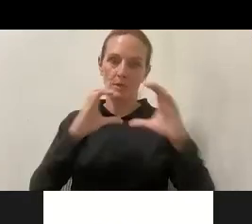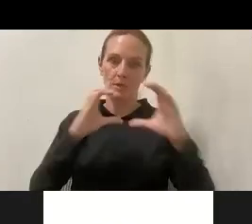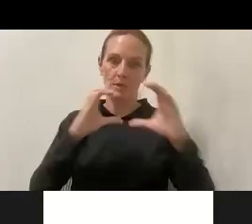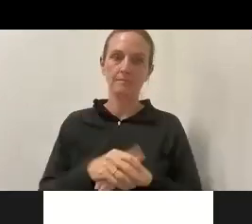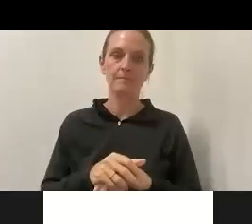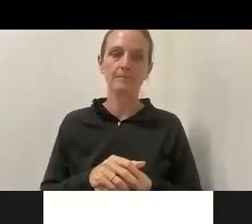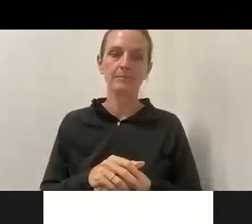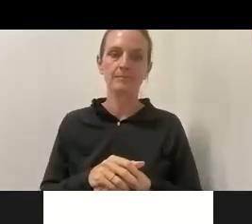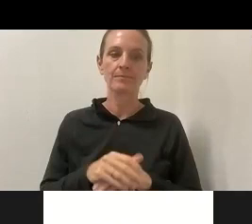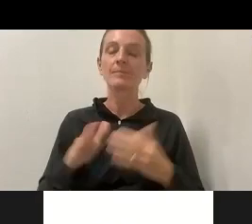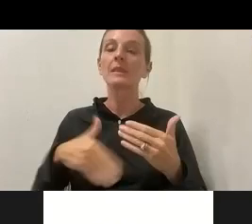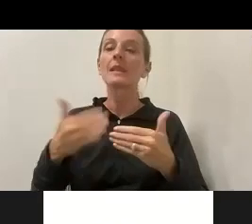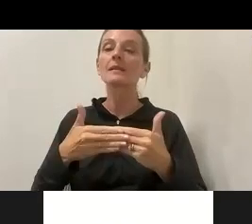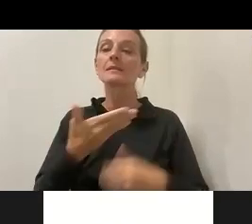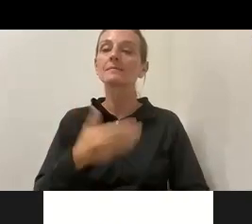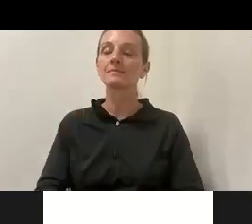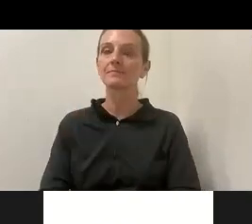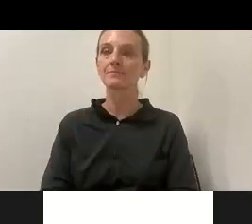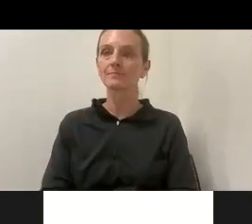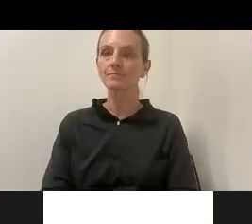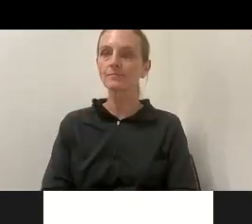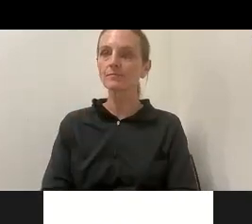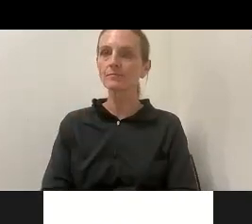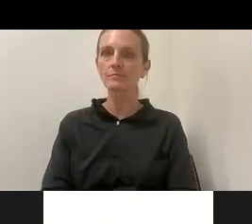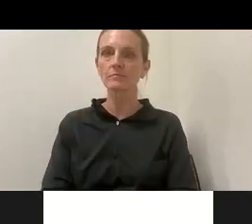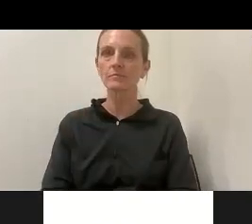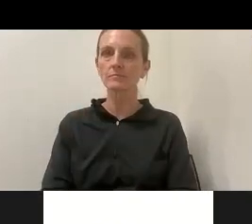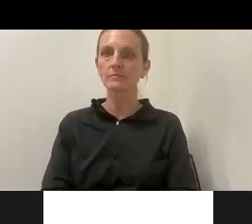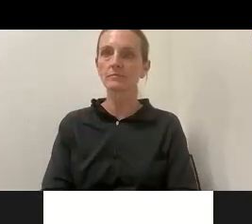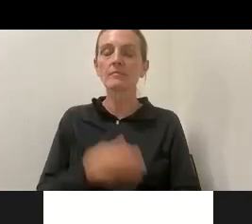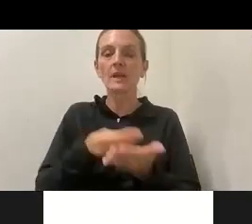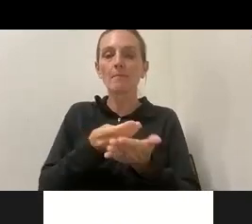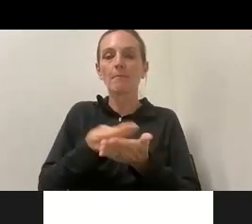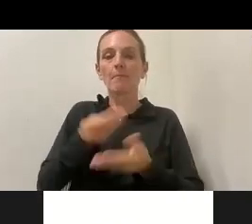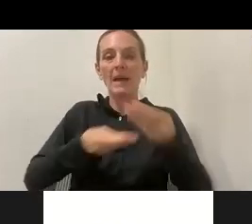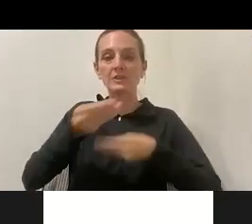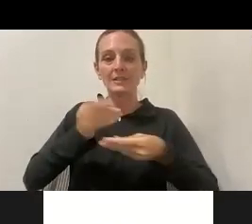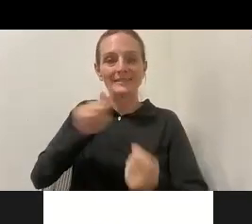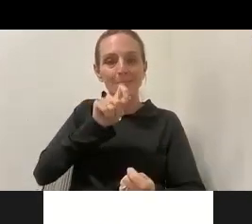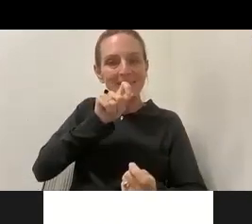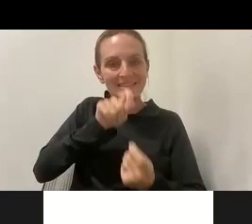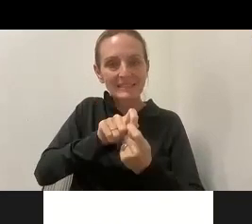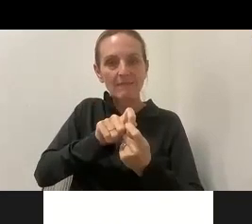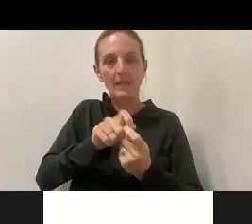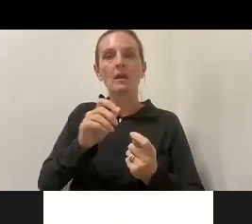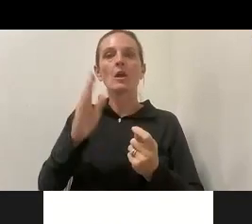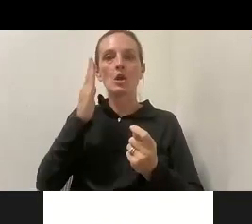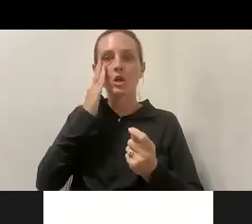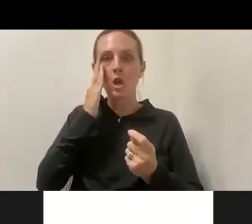Next slide. Budget specific. Make sure you know the maximum funding guidelines of specific line